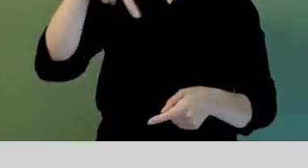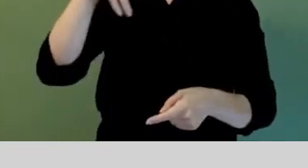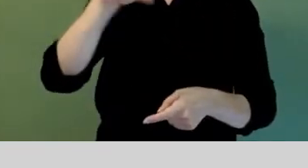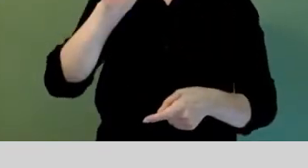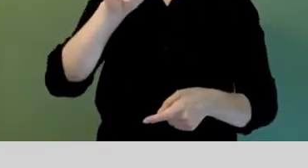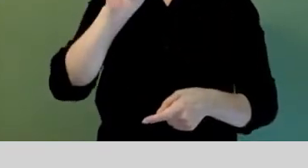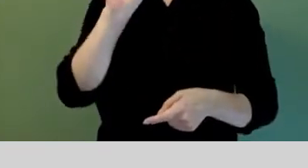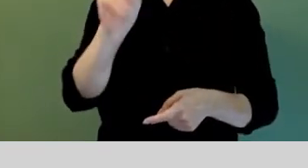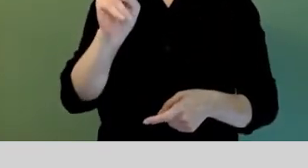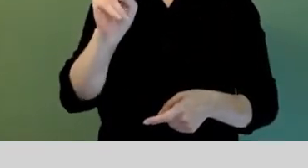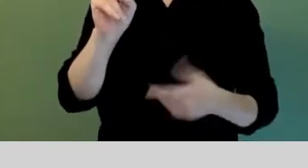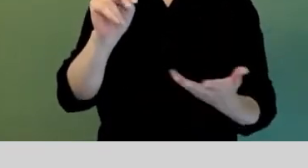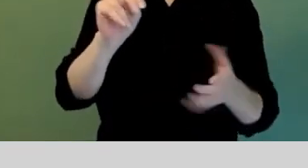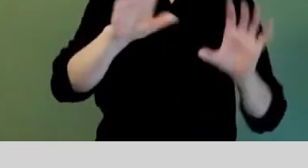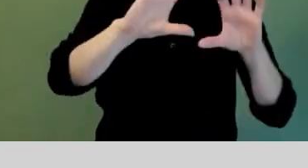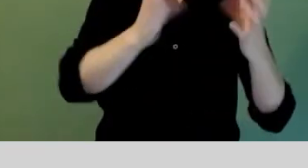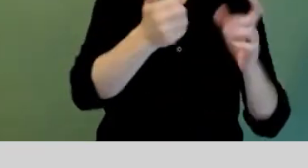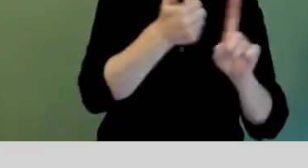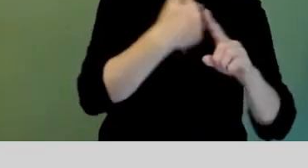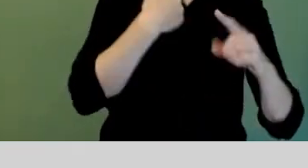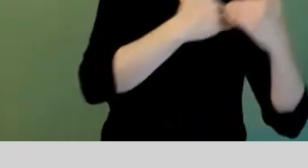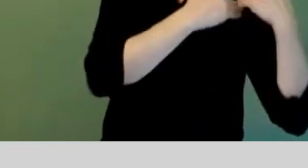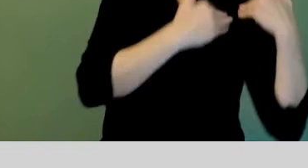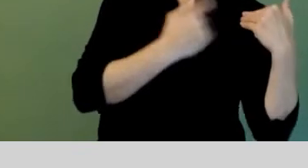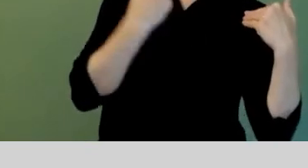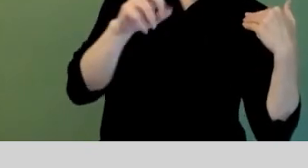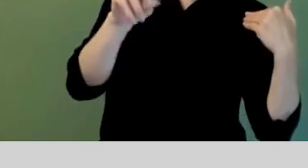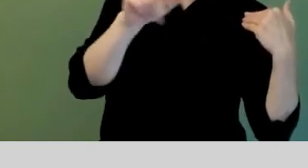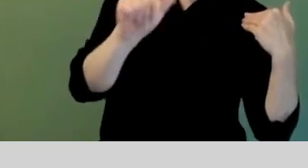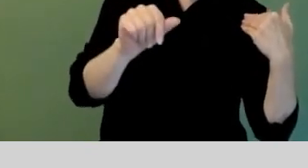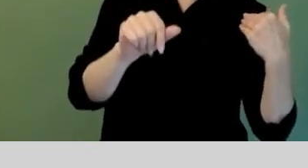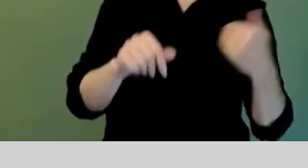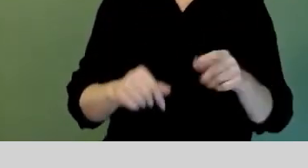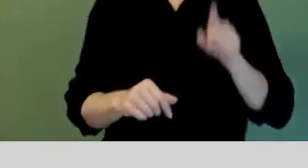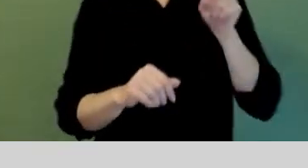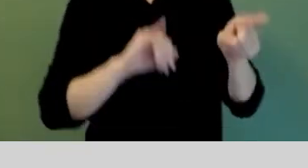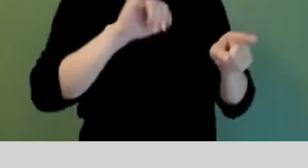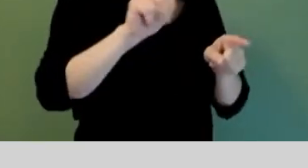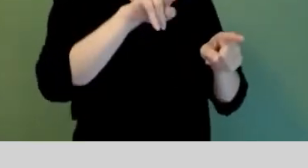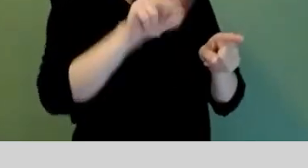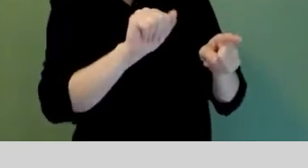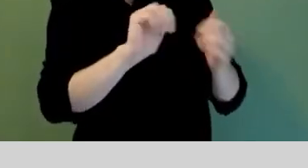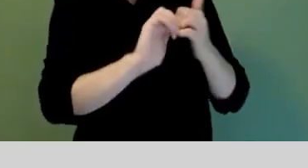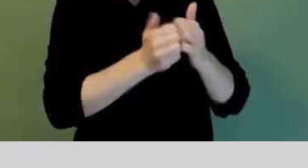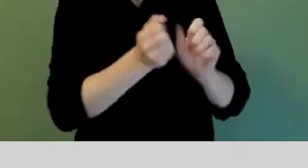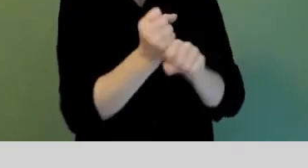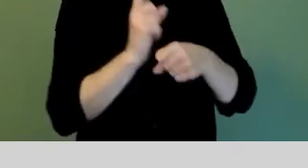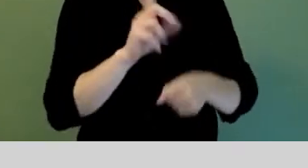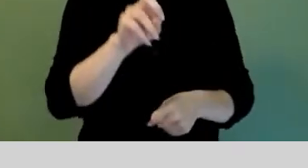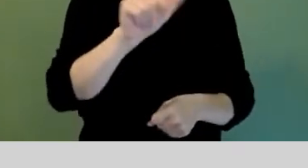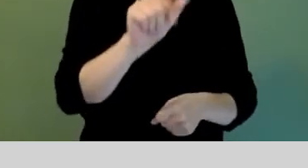for its data. Now in Java land, the way to ensure that data is controlled is to make sure the data fields themselves are private